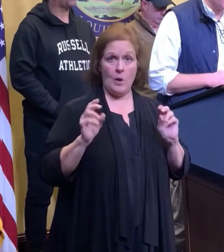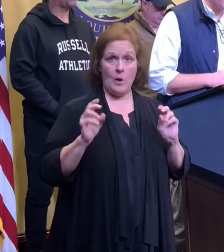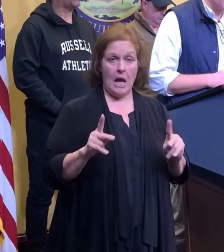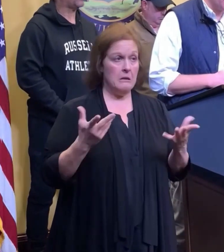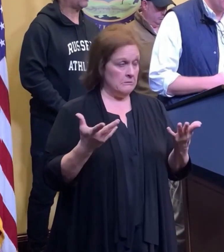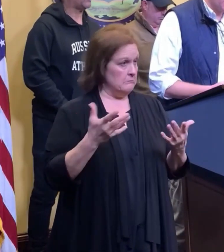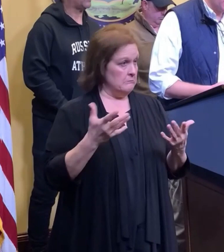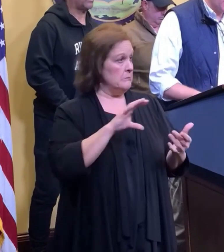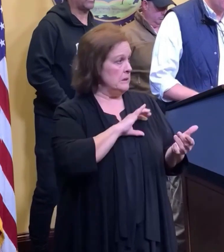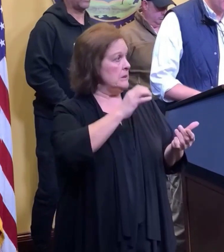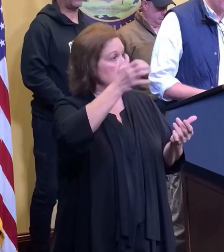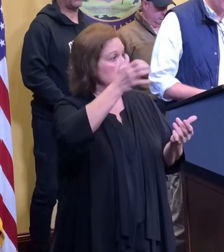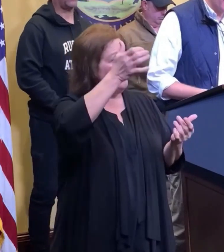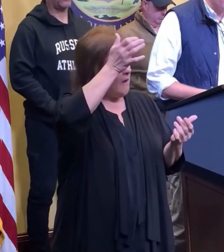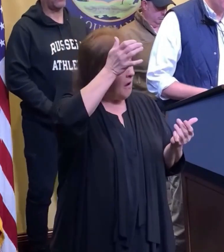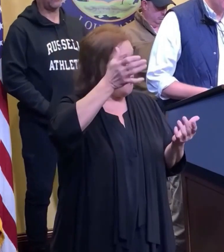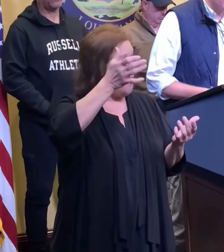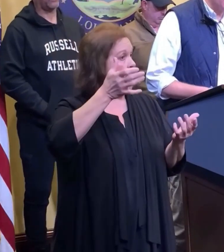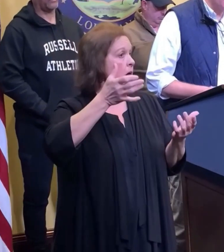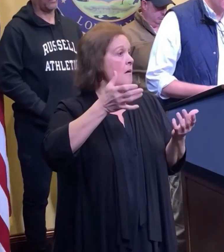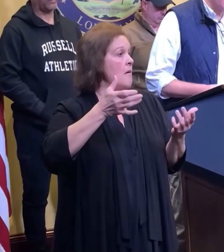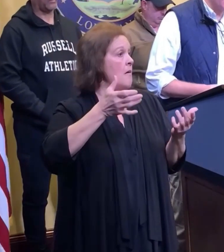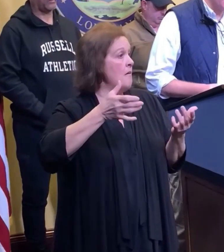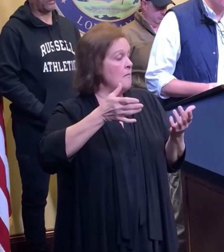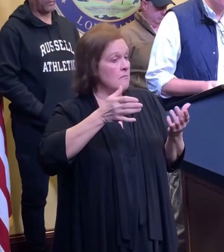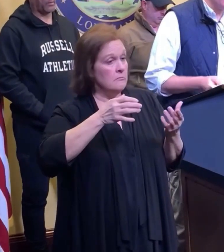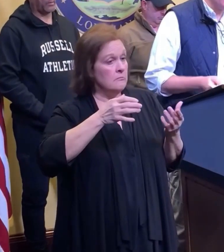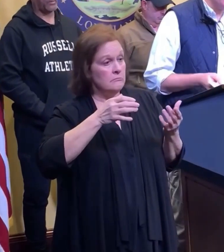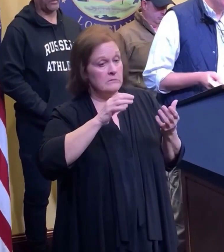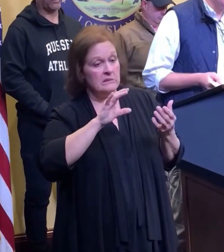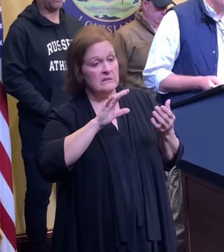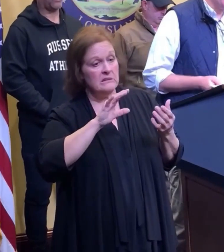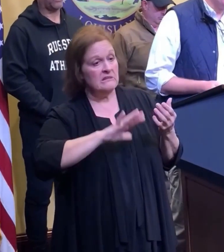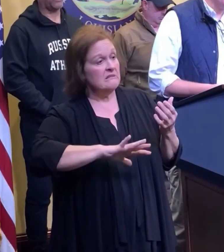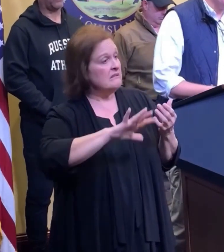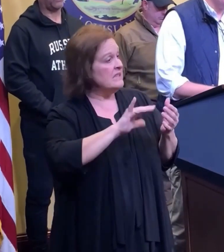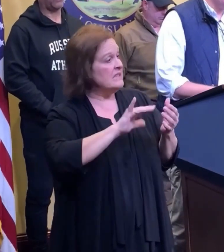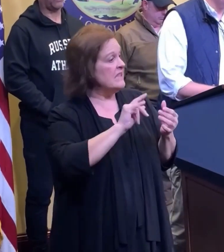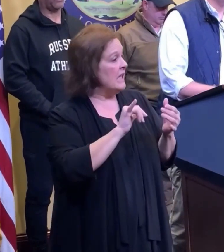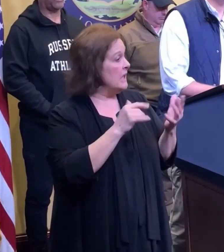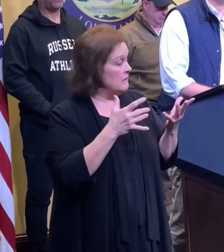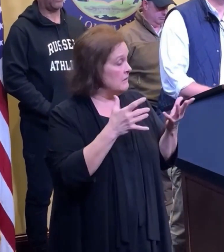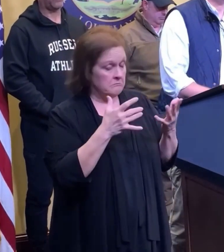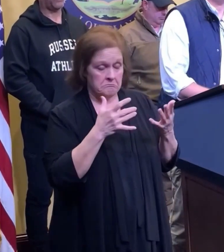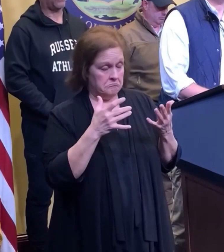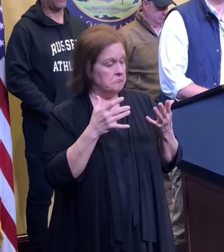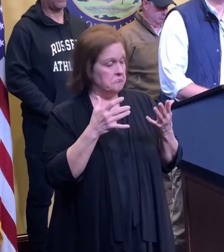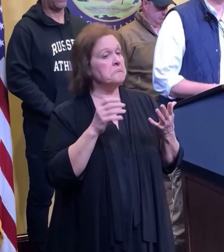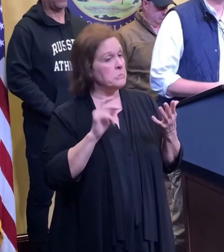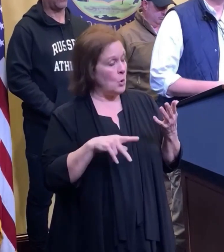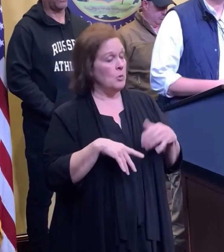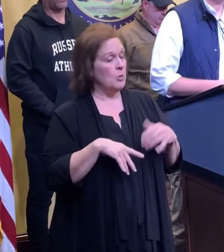stations as well as city assets throughout the data we're using are 3-1-1 inbound calls so if